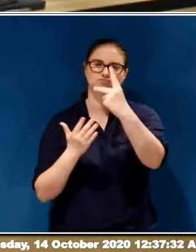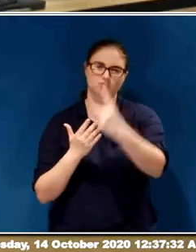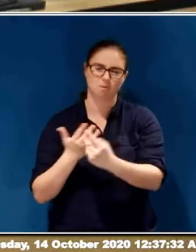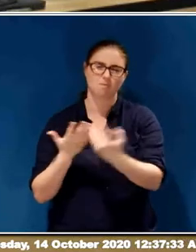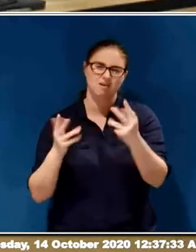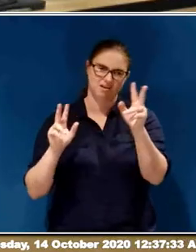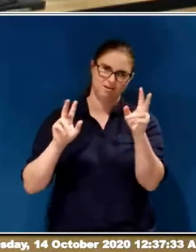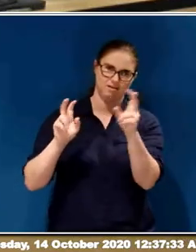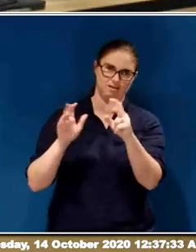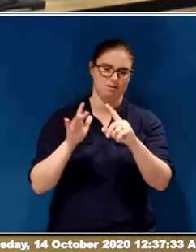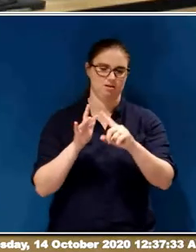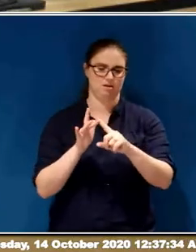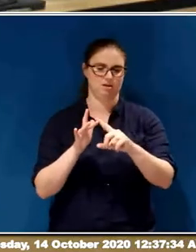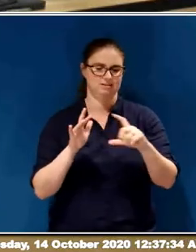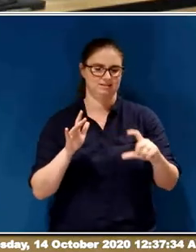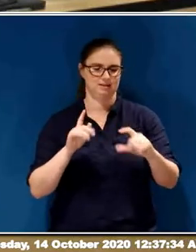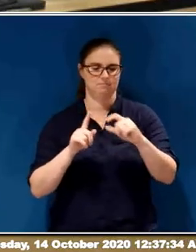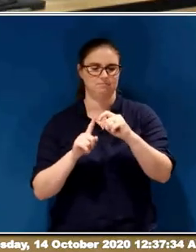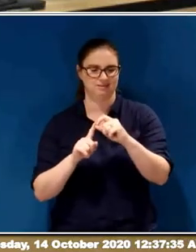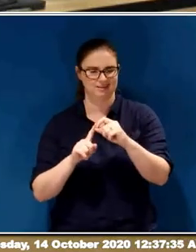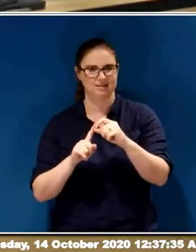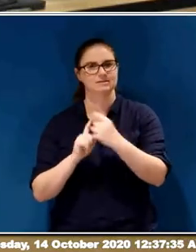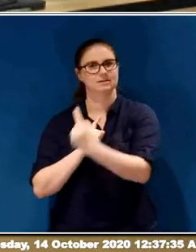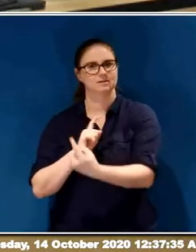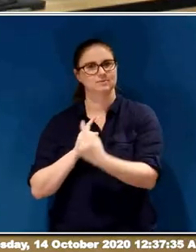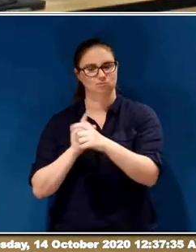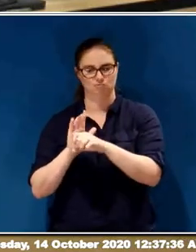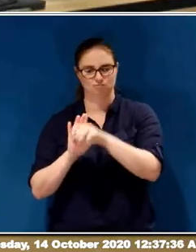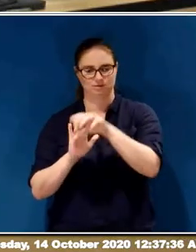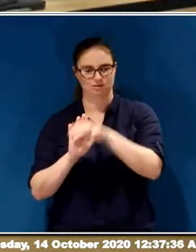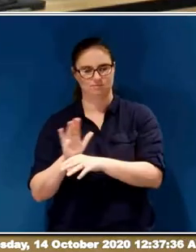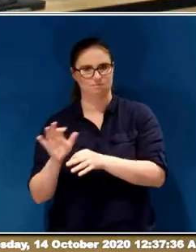Now, you're based in Victoria; is that right? DR de BRUIN: That's correct.